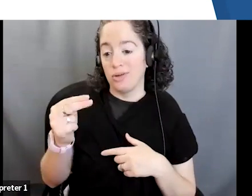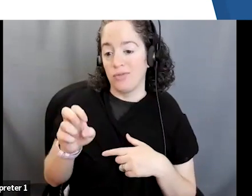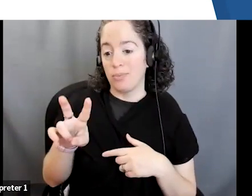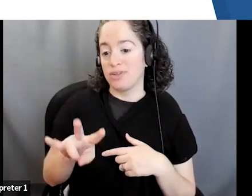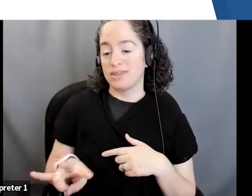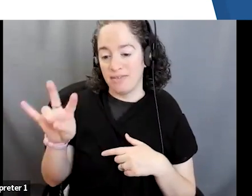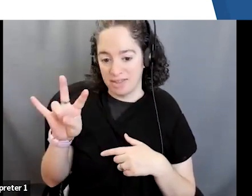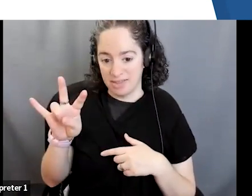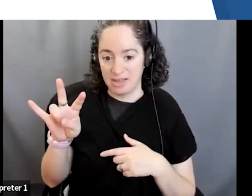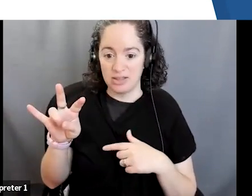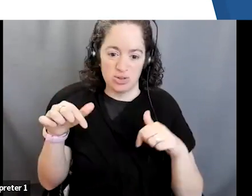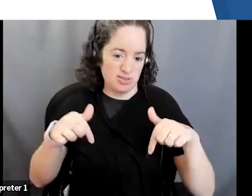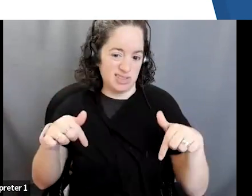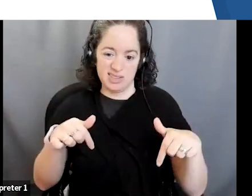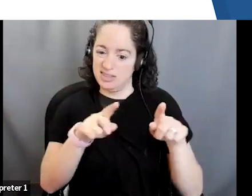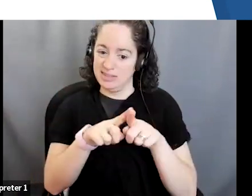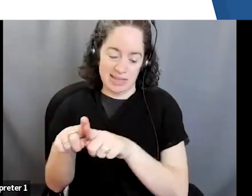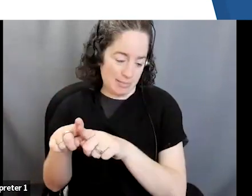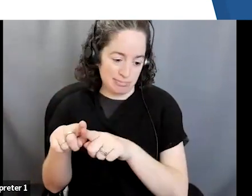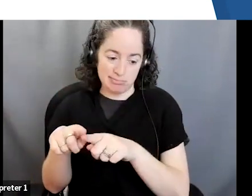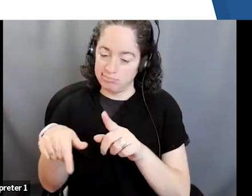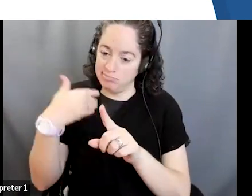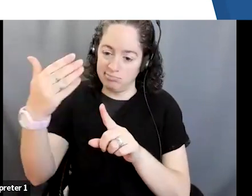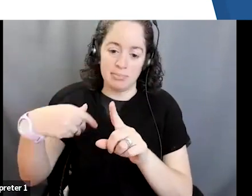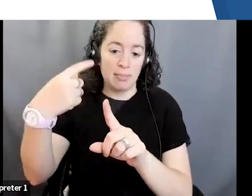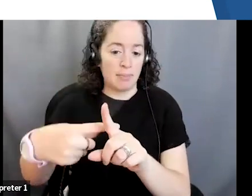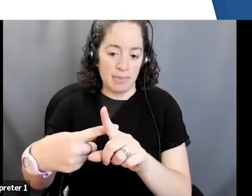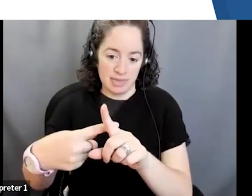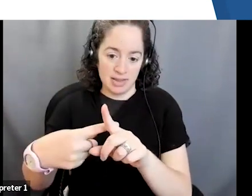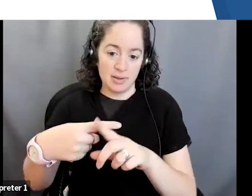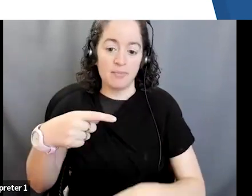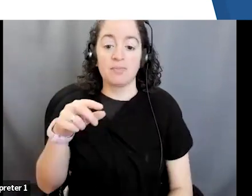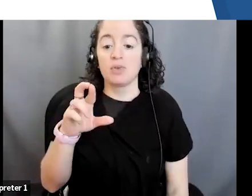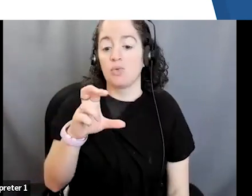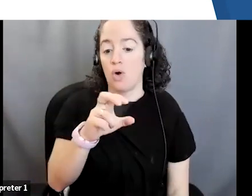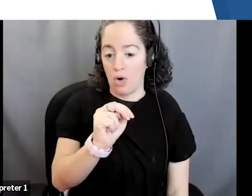so the same time slot next month, Ron and Kevin from CodeGeek